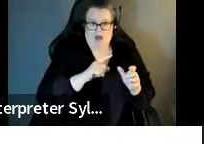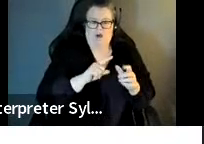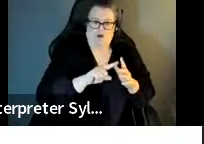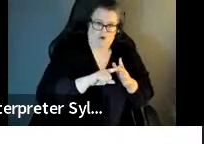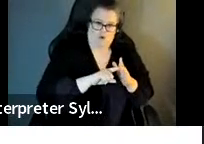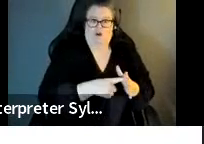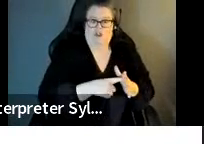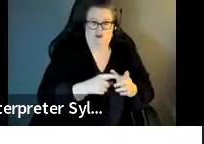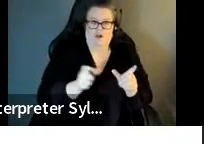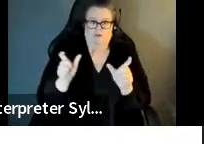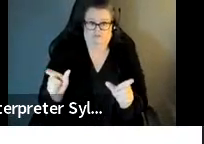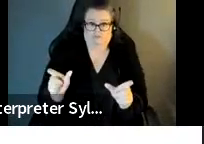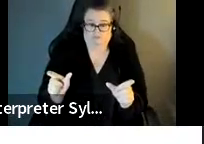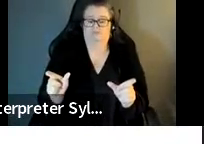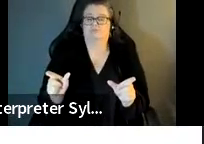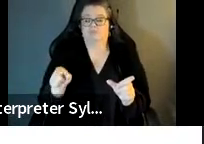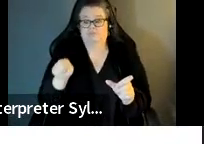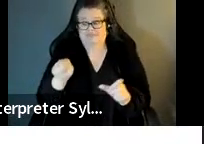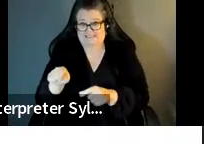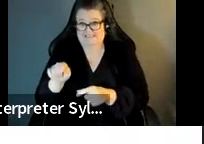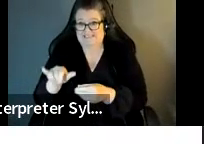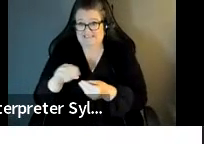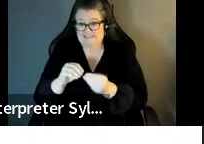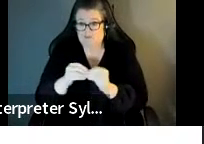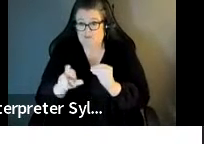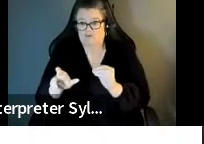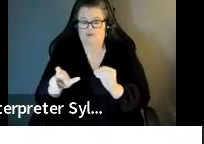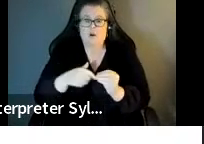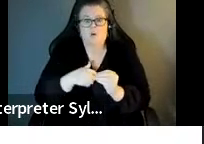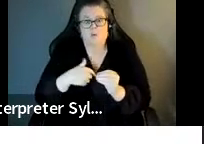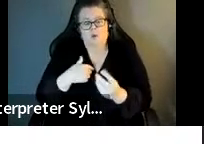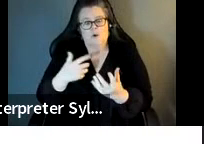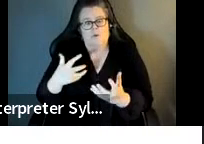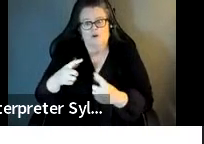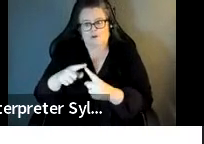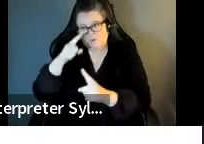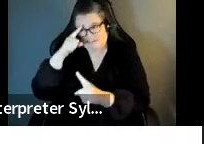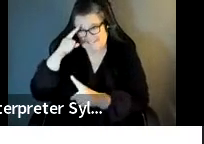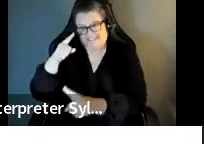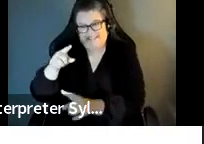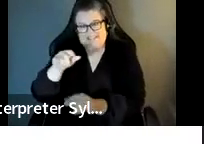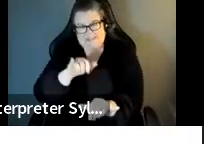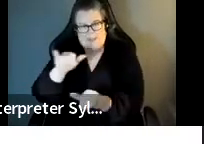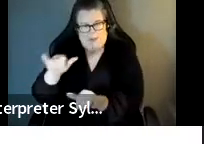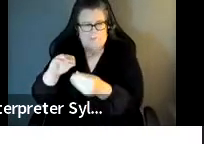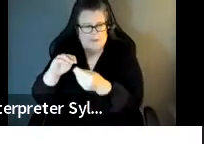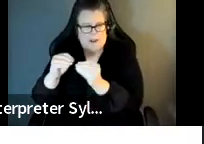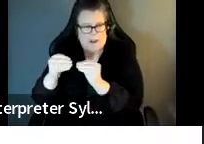There are lots of numbers on this slide, and so I will draw your attention just to the